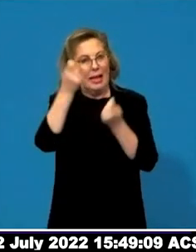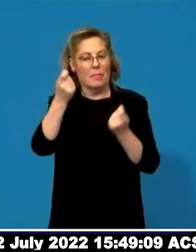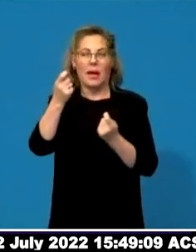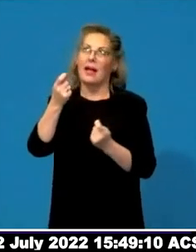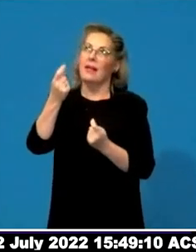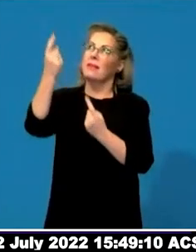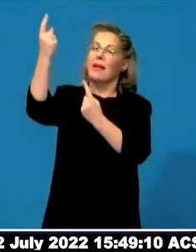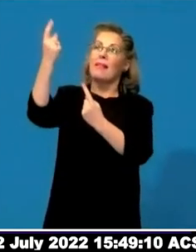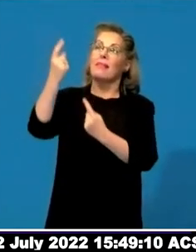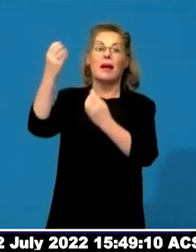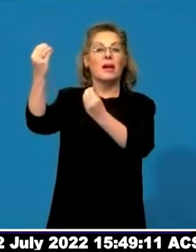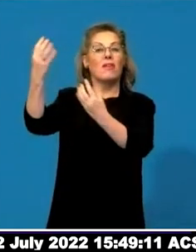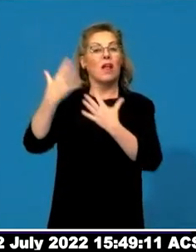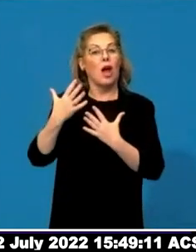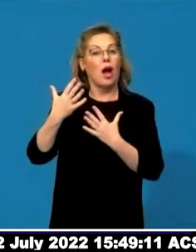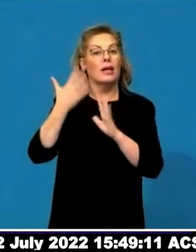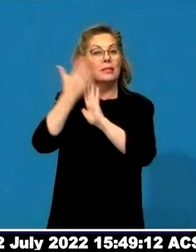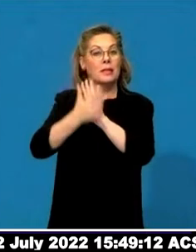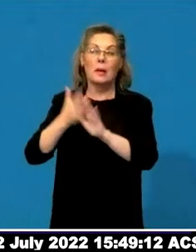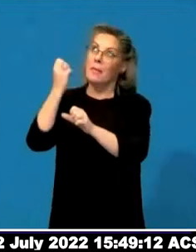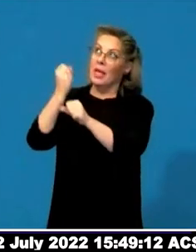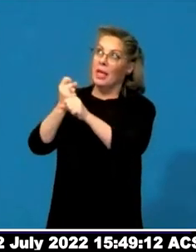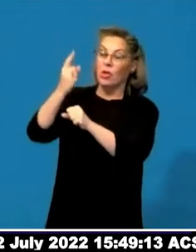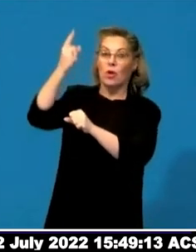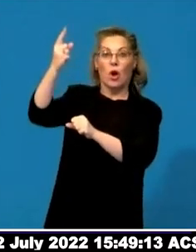of the 1 July that are held each year throughout the Torres Strait.